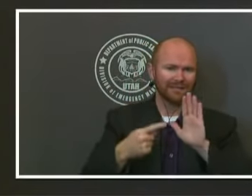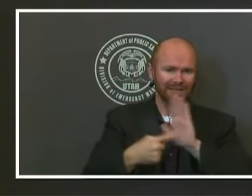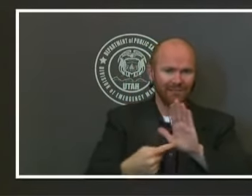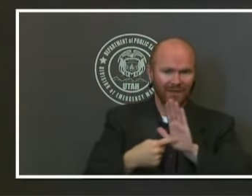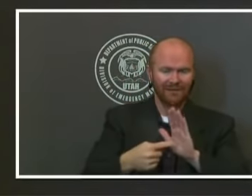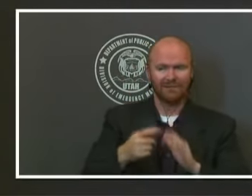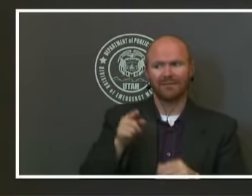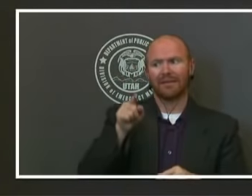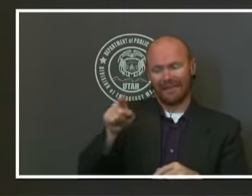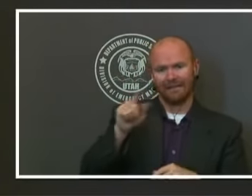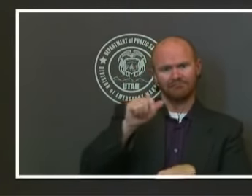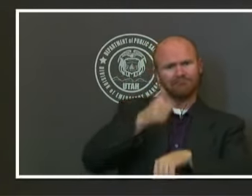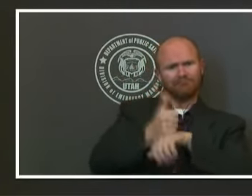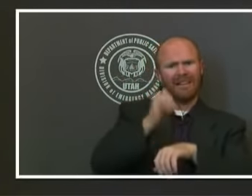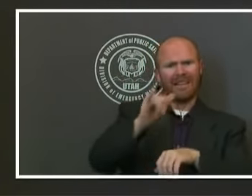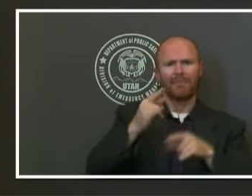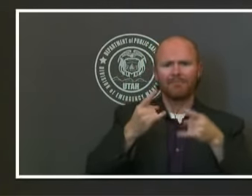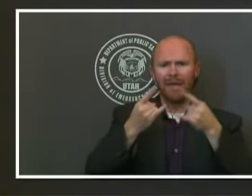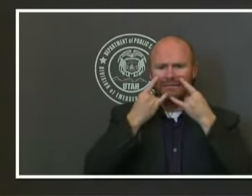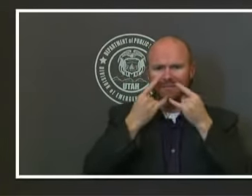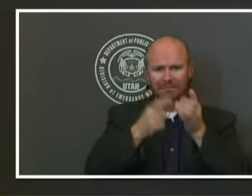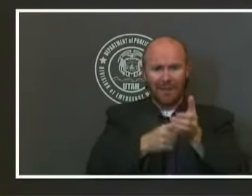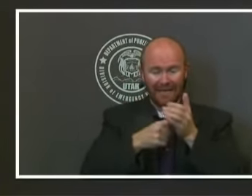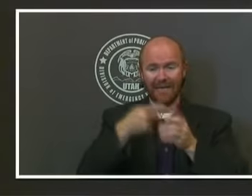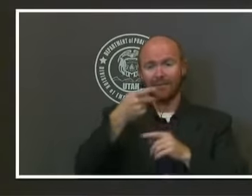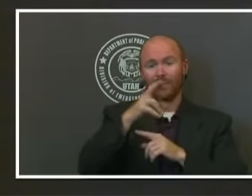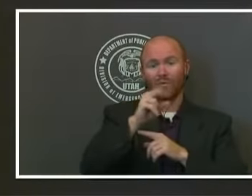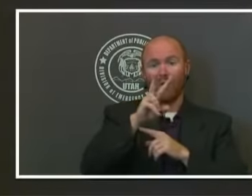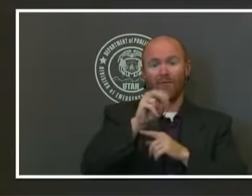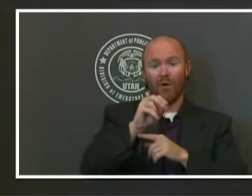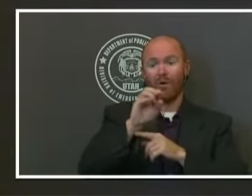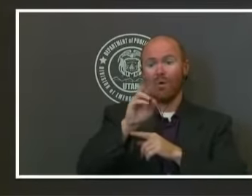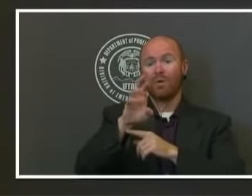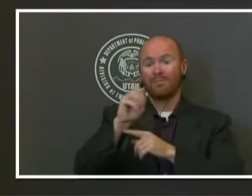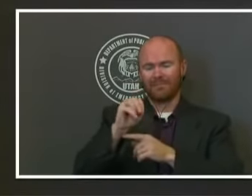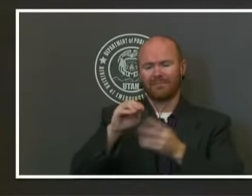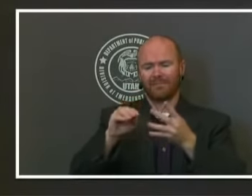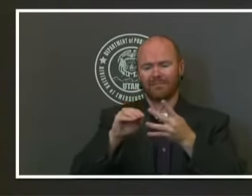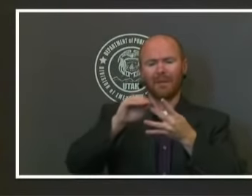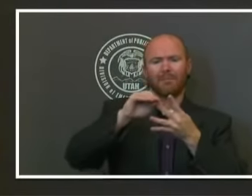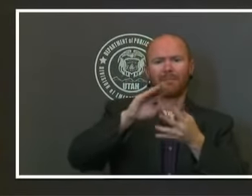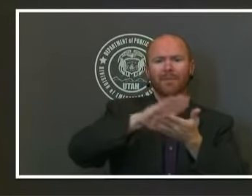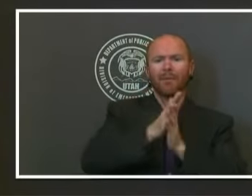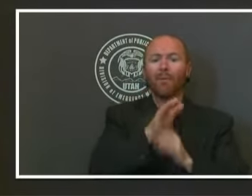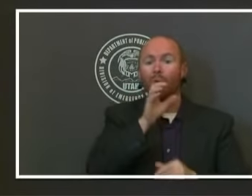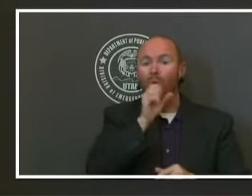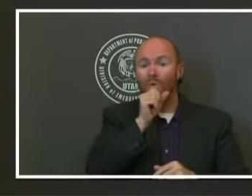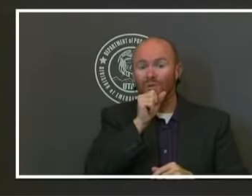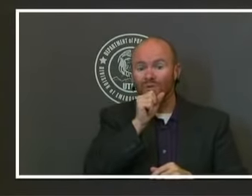they could amass mandate in place Provo and Orem went to